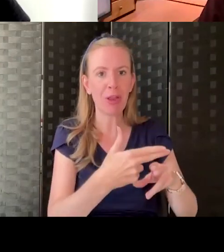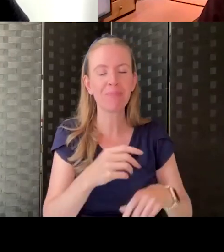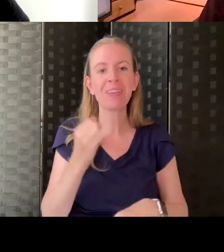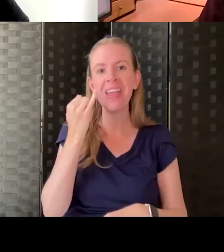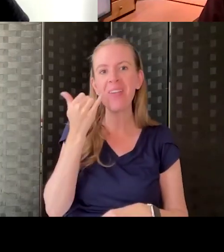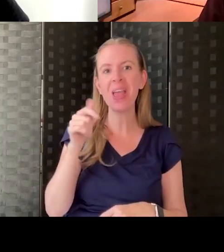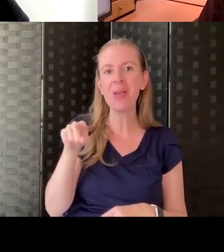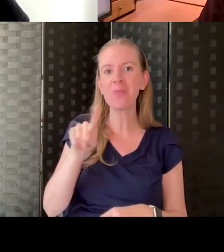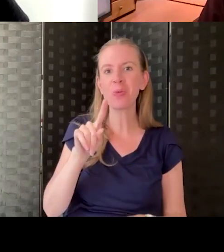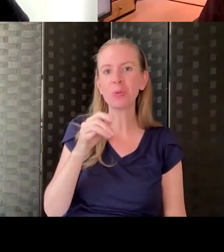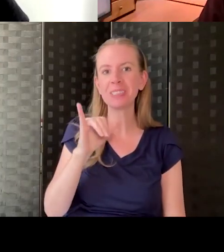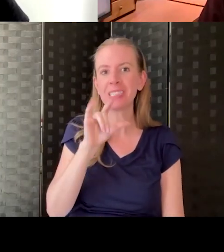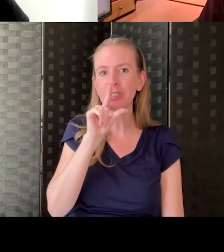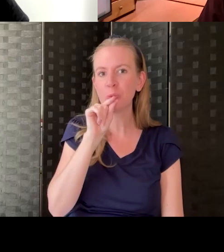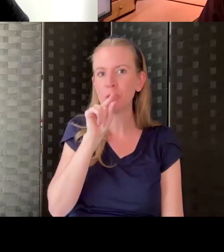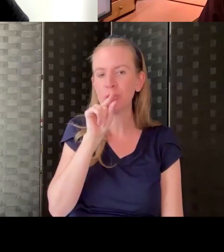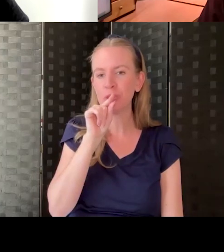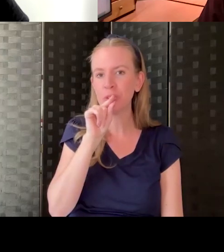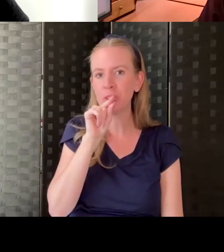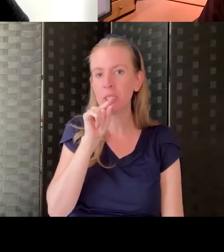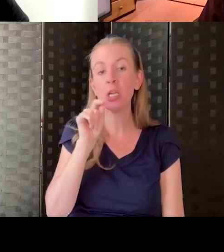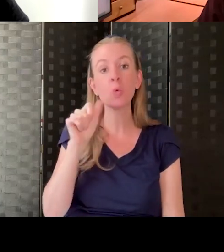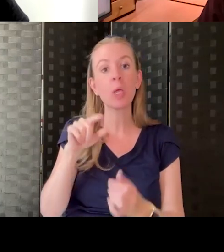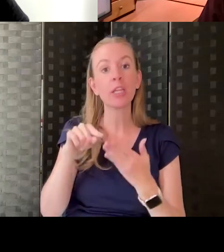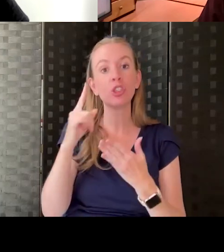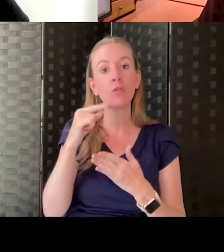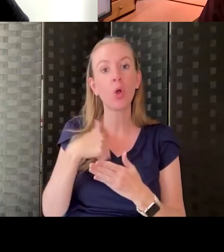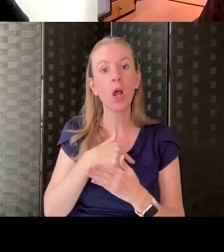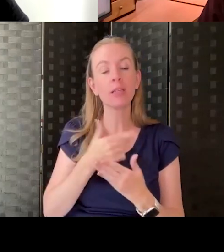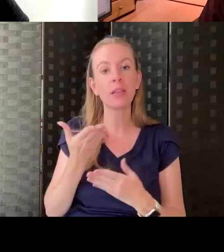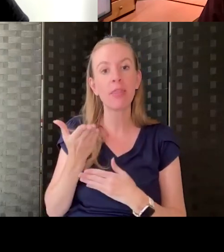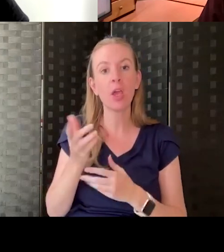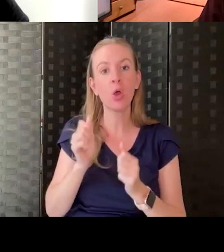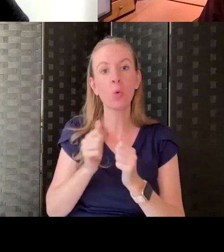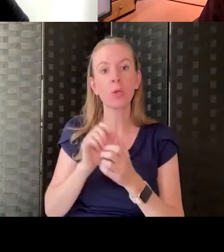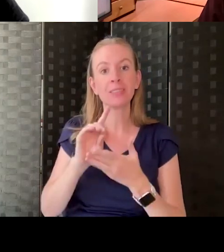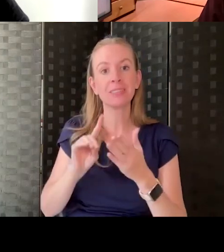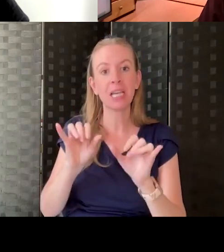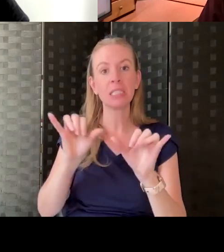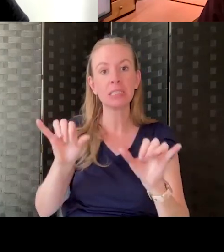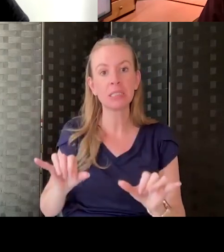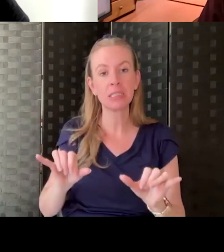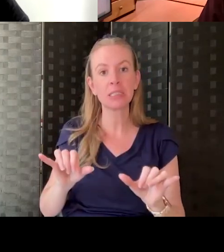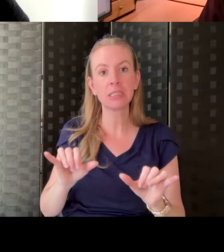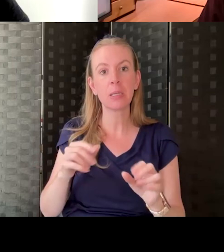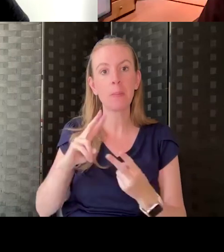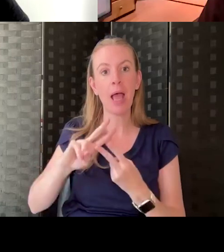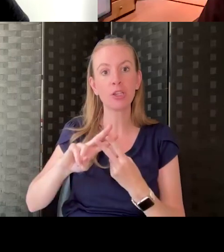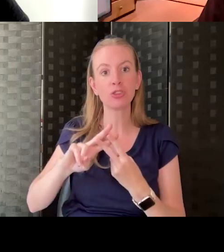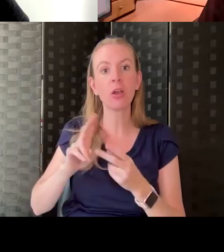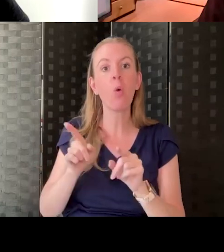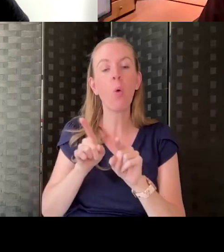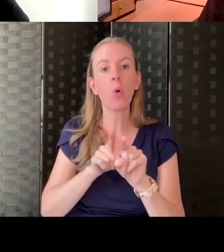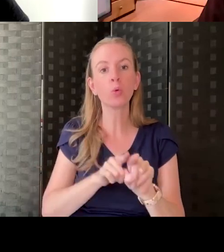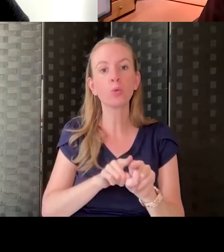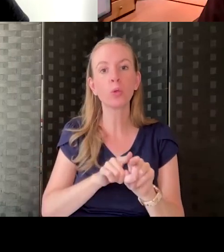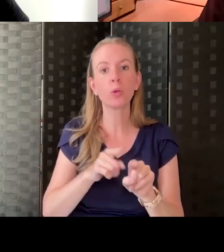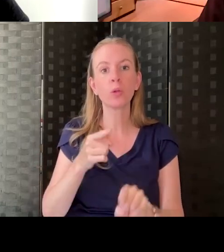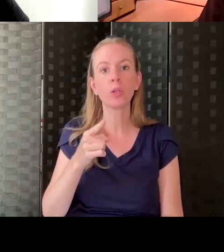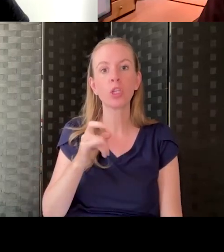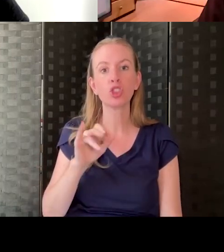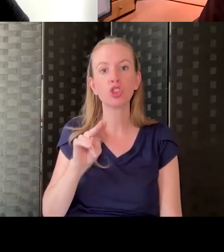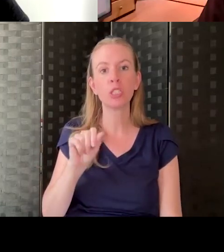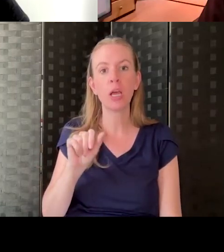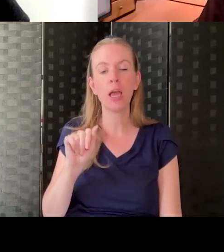Twitter you can also check for us there with the design system hashtag. Also she runs clarity which